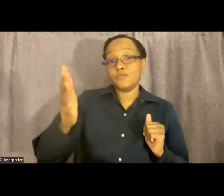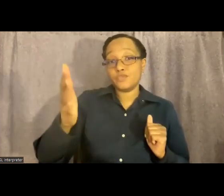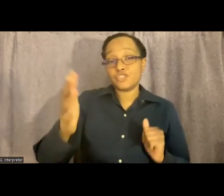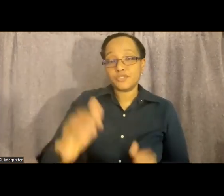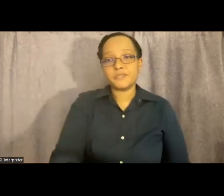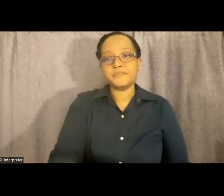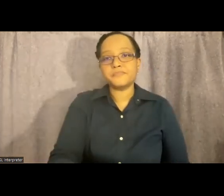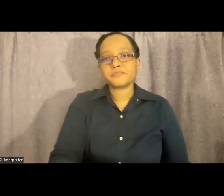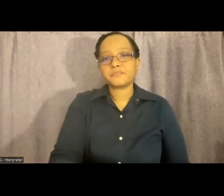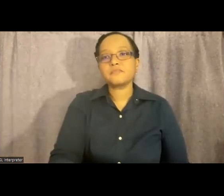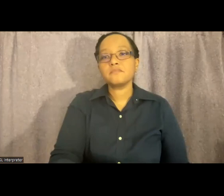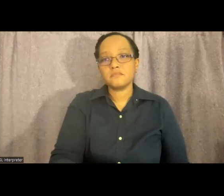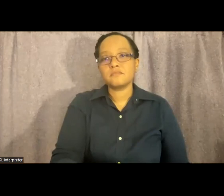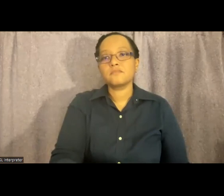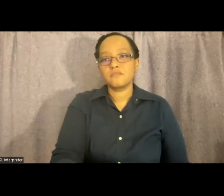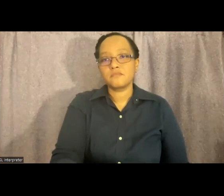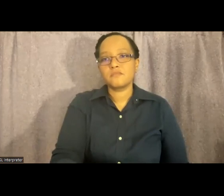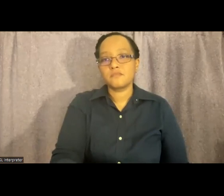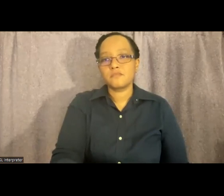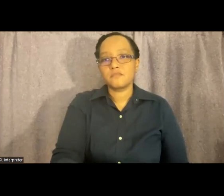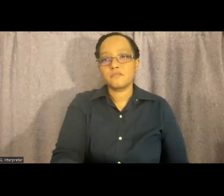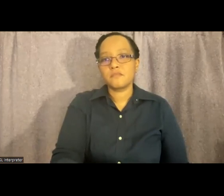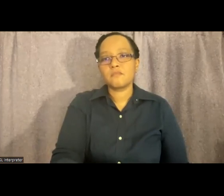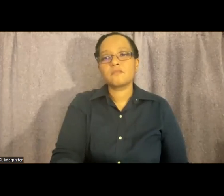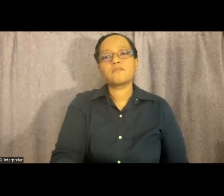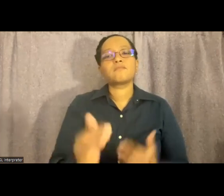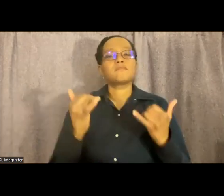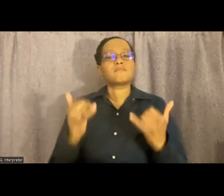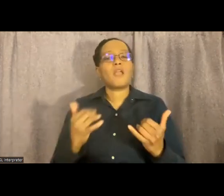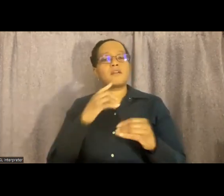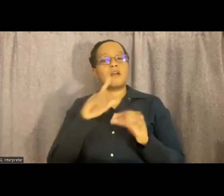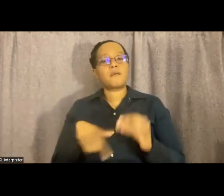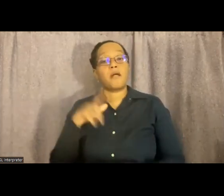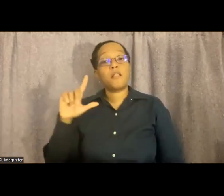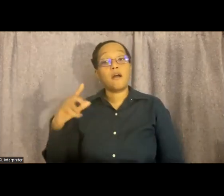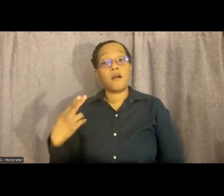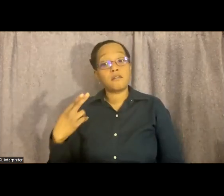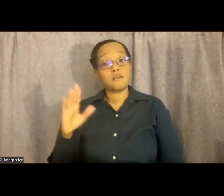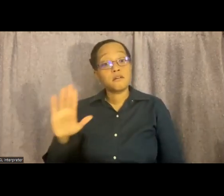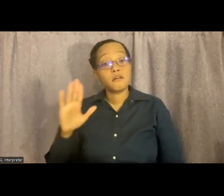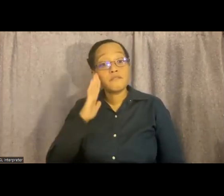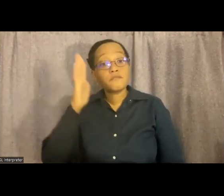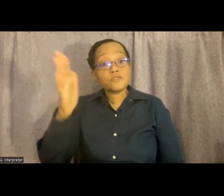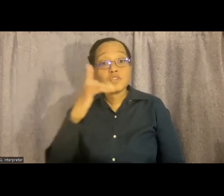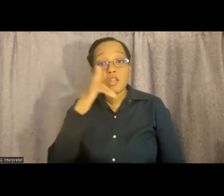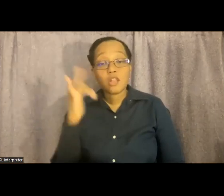As we talk now about what is the future of Laguna Honda , perhaps actually we should